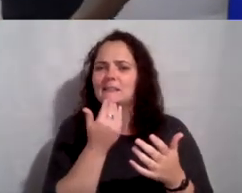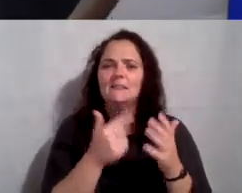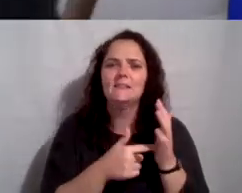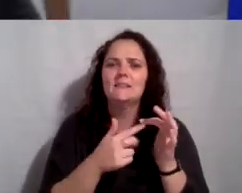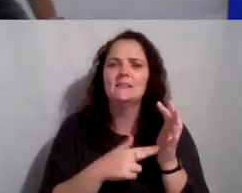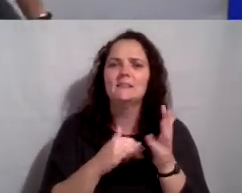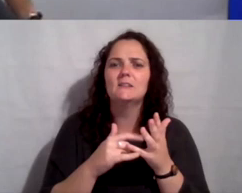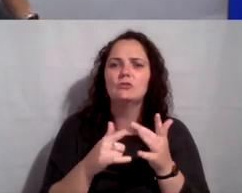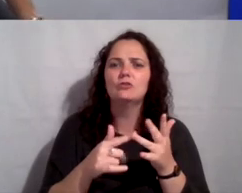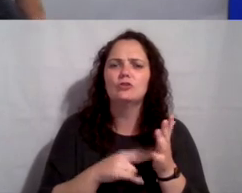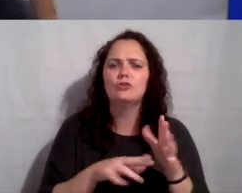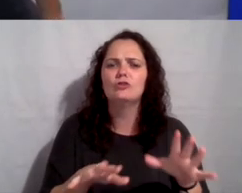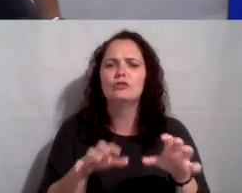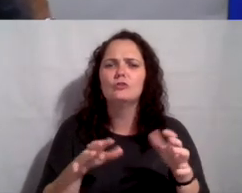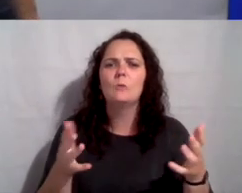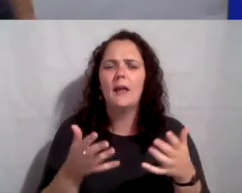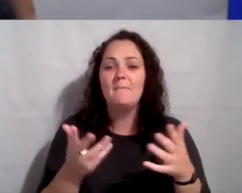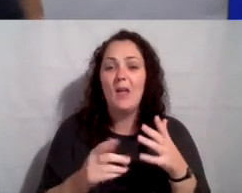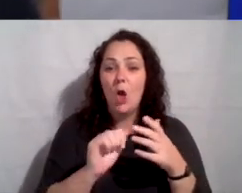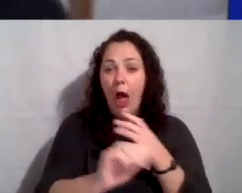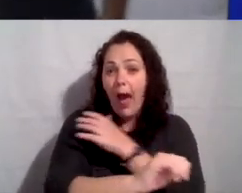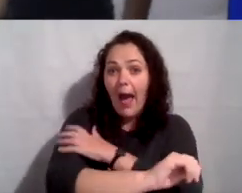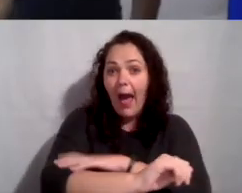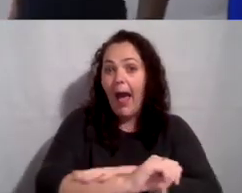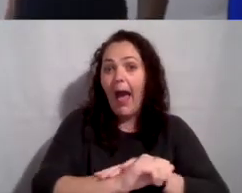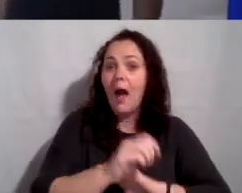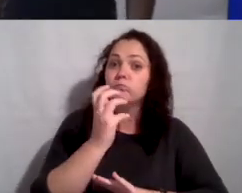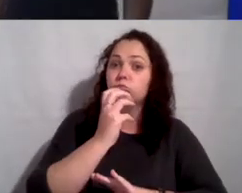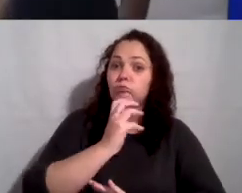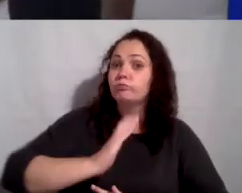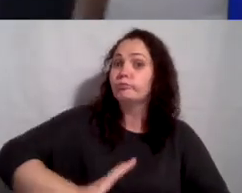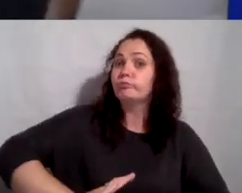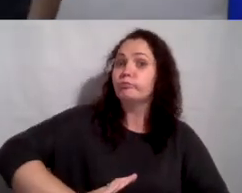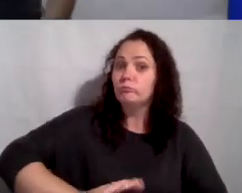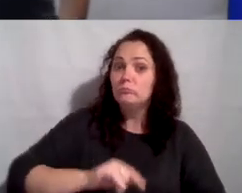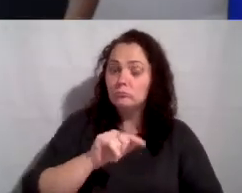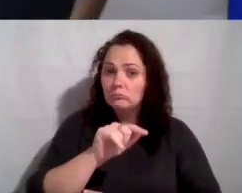attitude, think of all that weight pushing down on Rachel's arm as she leans on the stage.